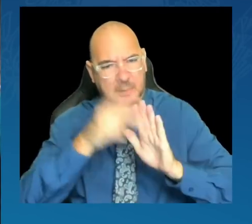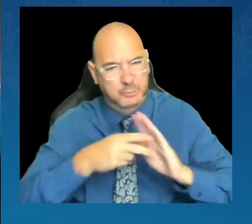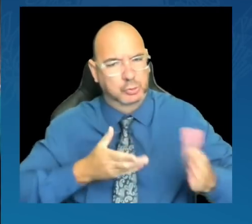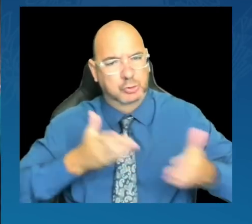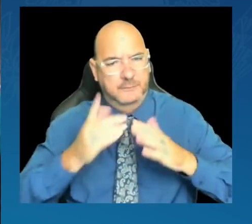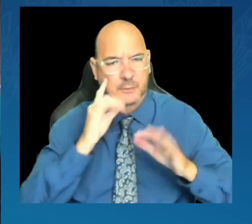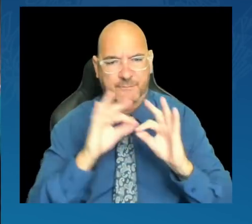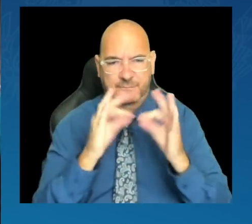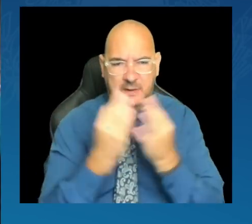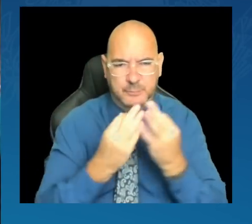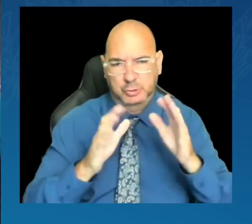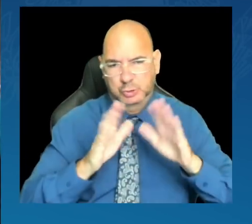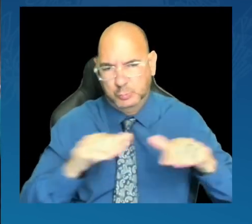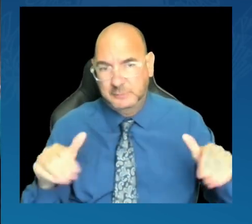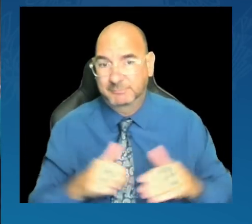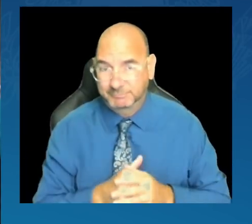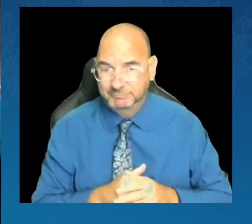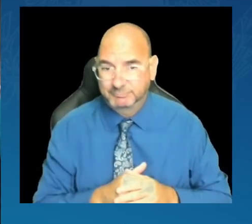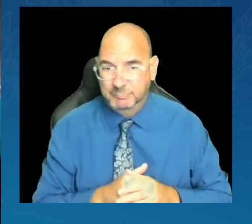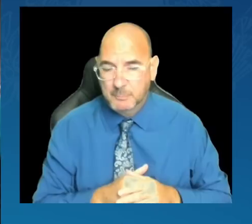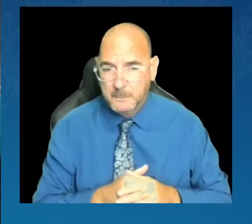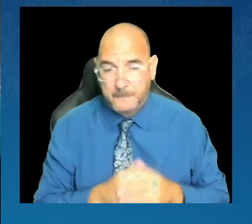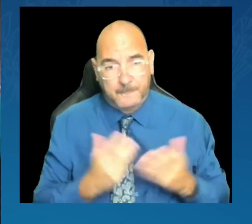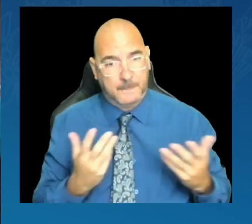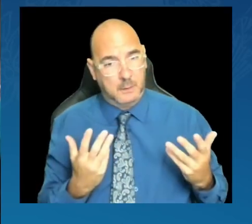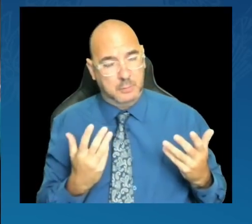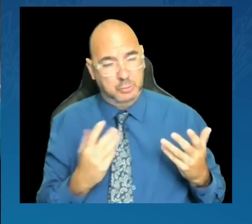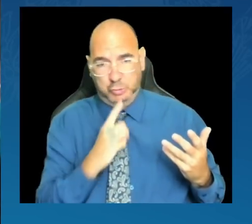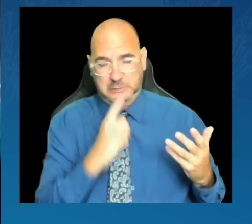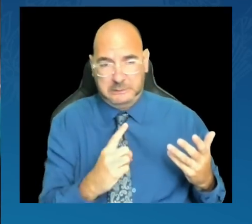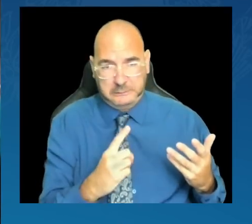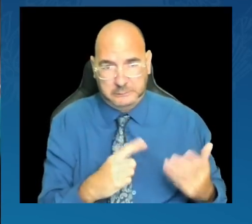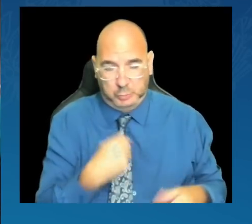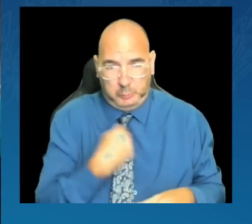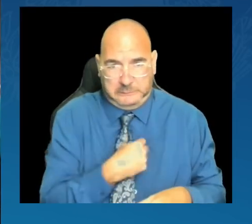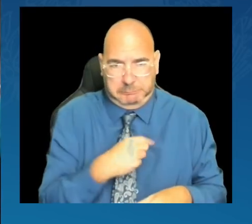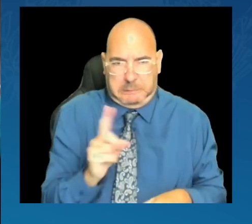As a matter of fact, we can't even get a bill passed for pregnancy accommodations.